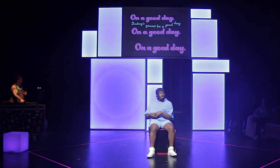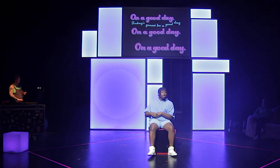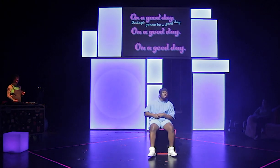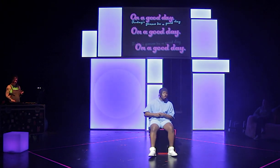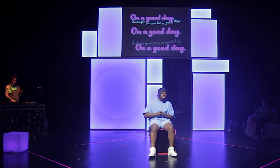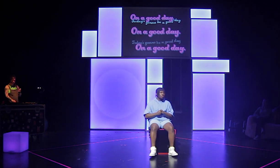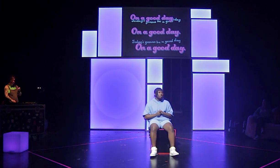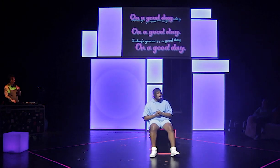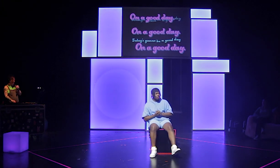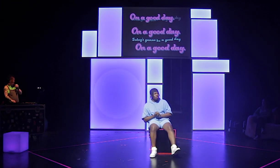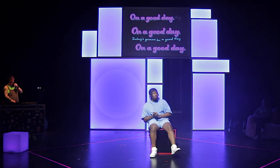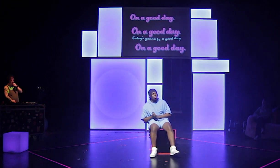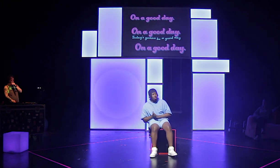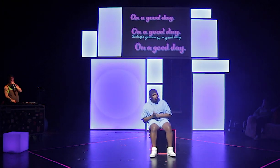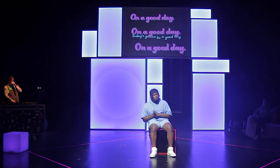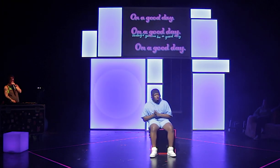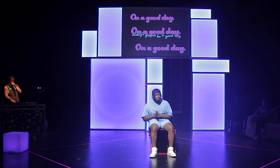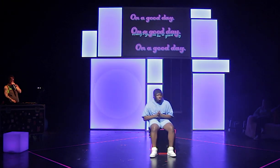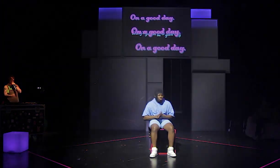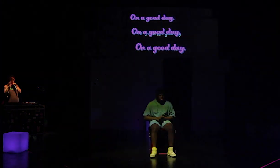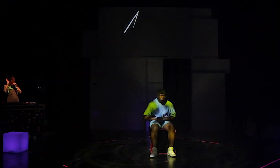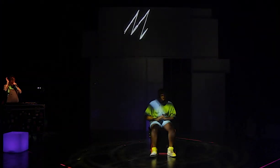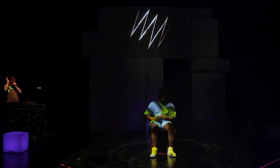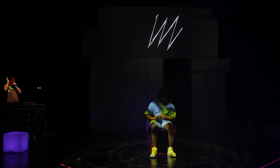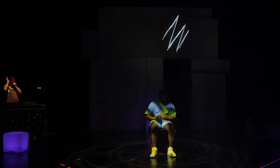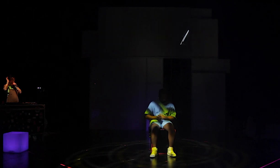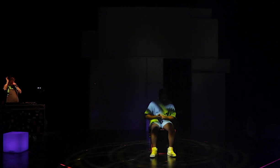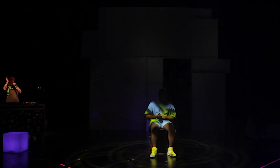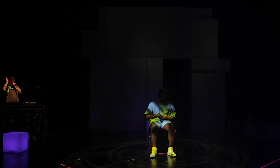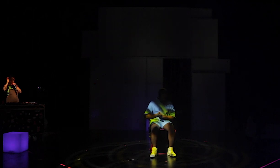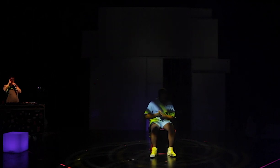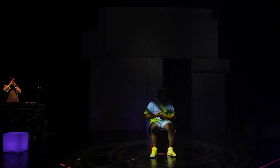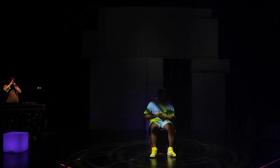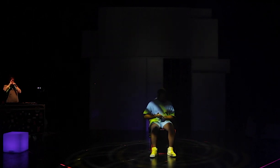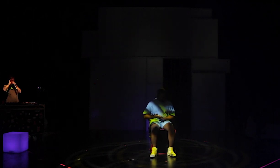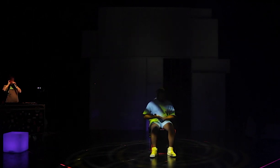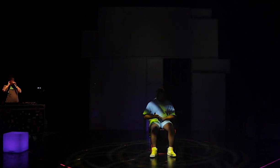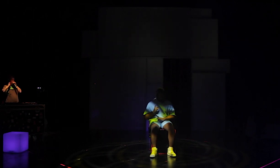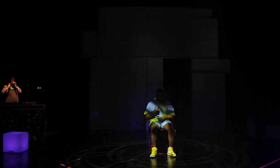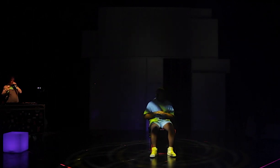[ # Today is going to be ... # ]